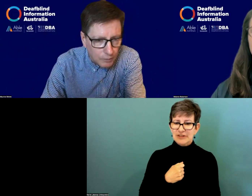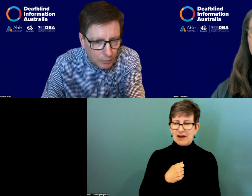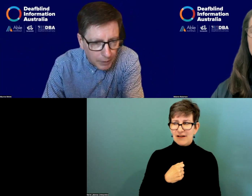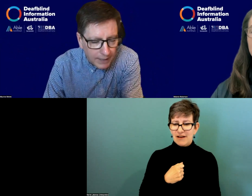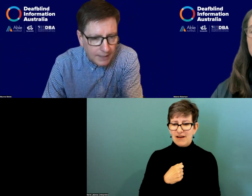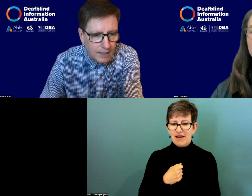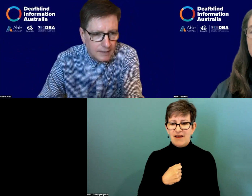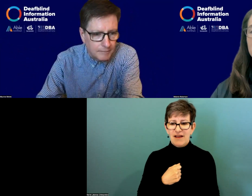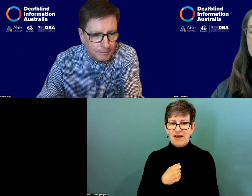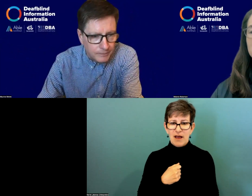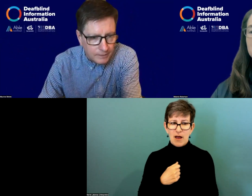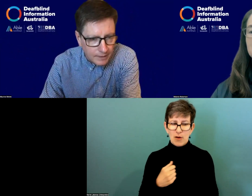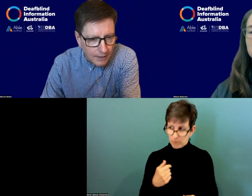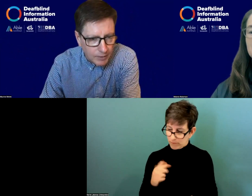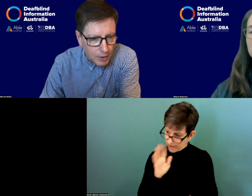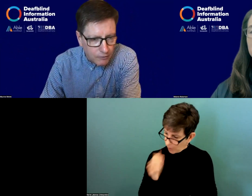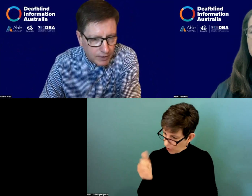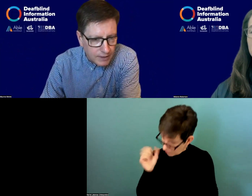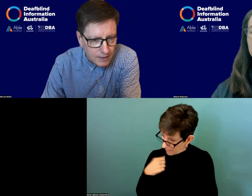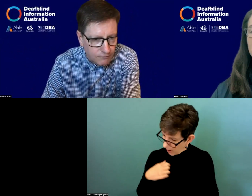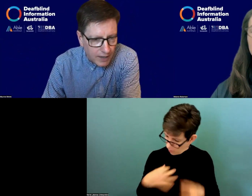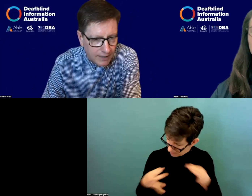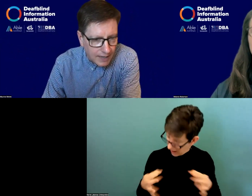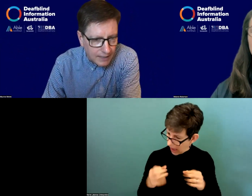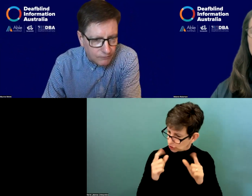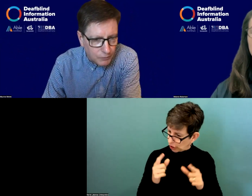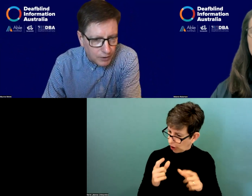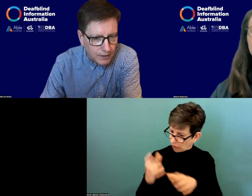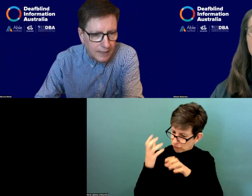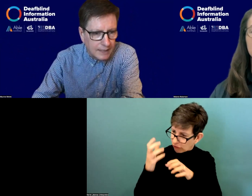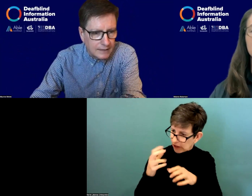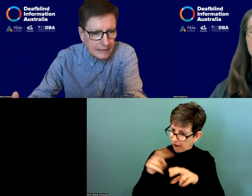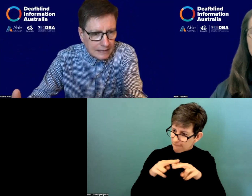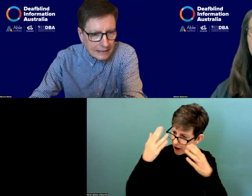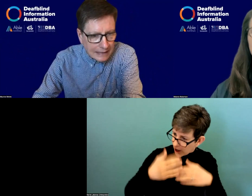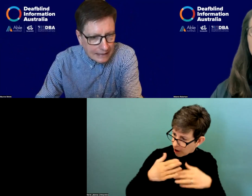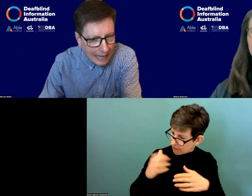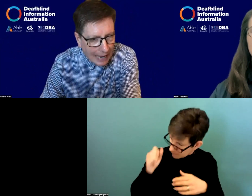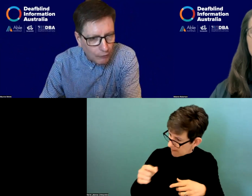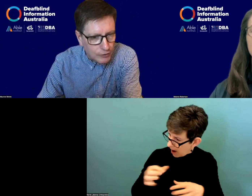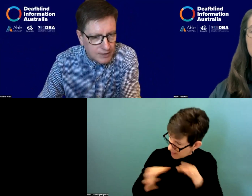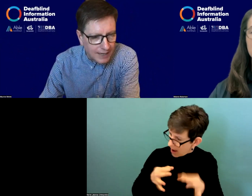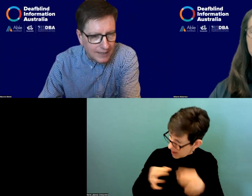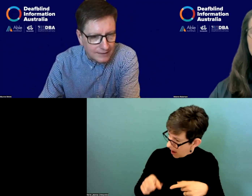We were planning on having Margaritas on Friday night after work and now you're saying at